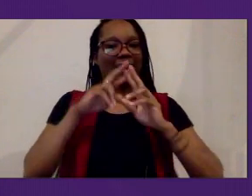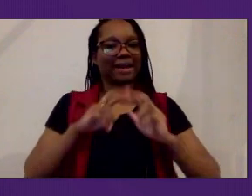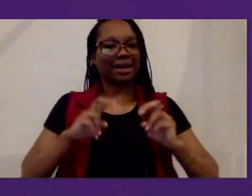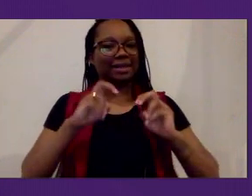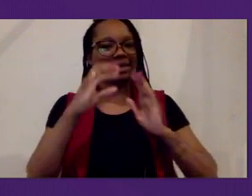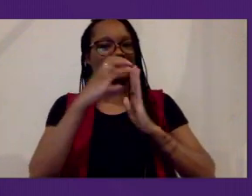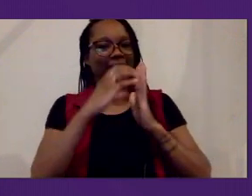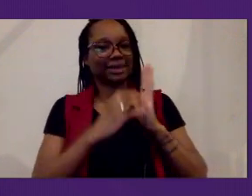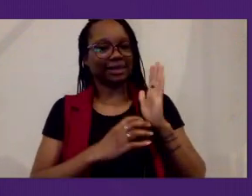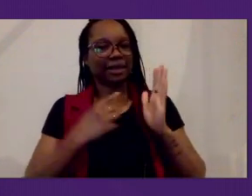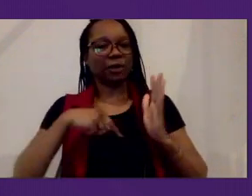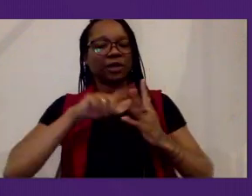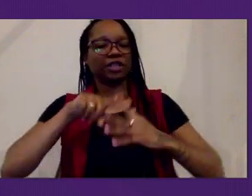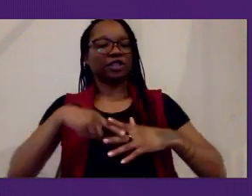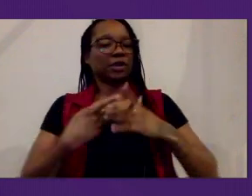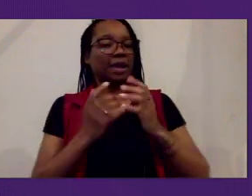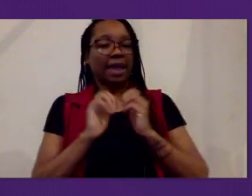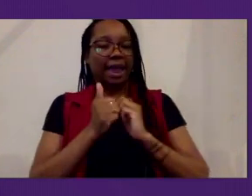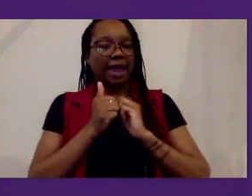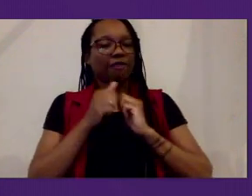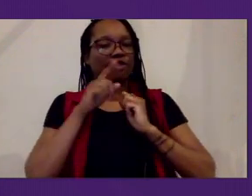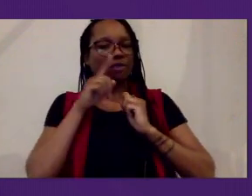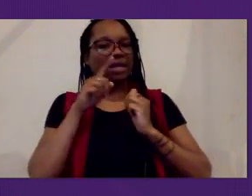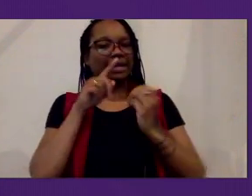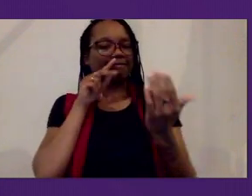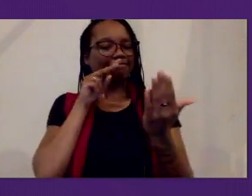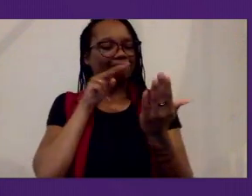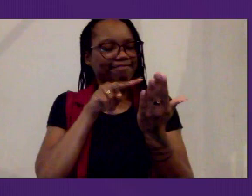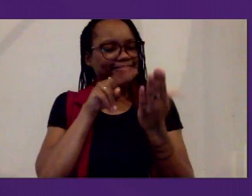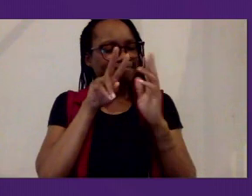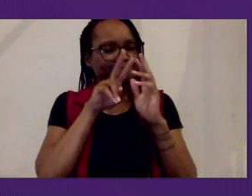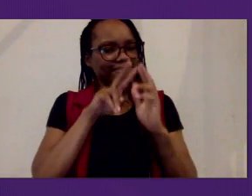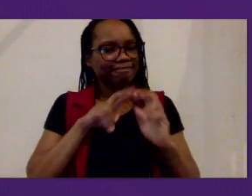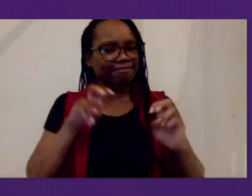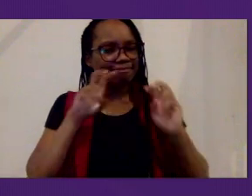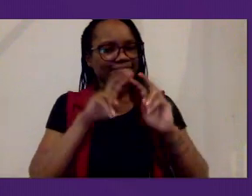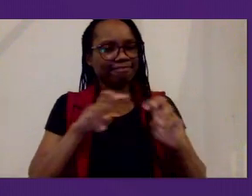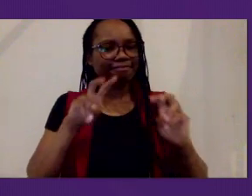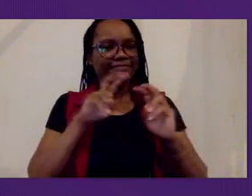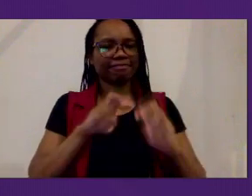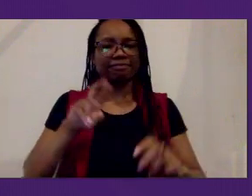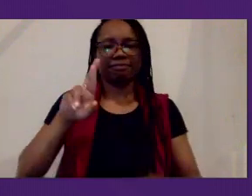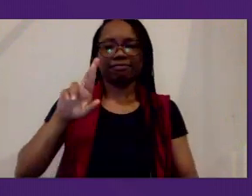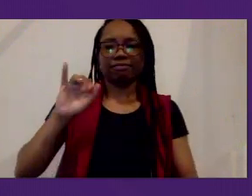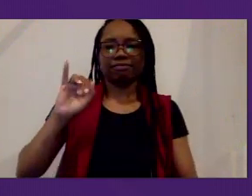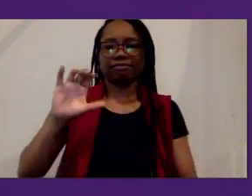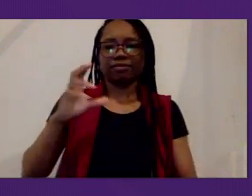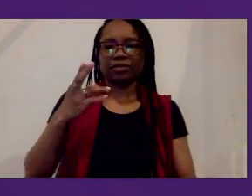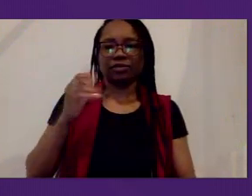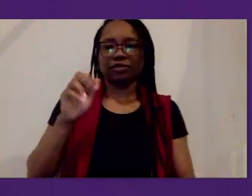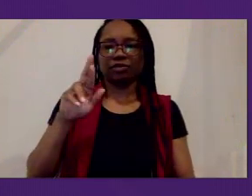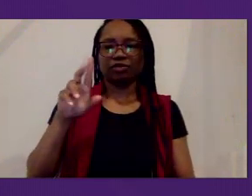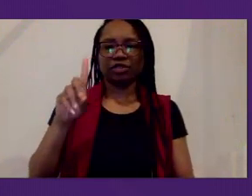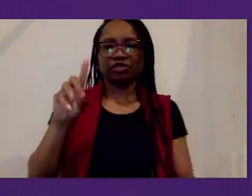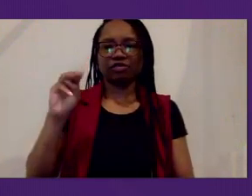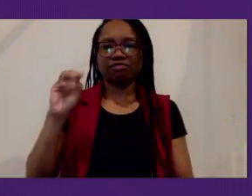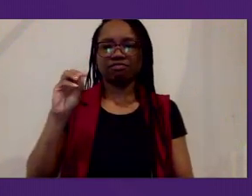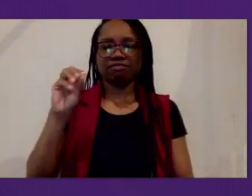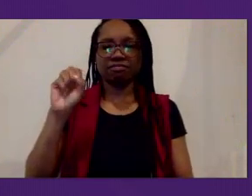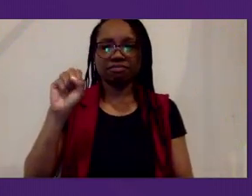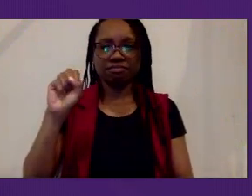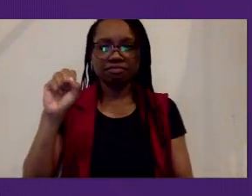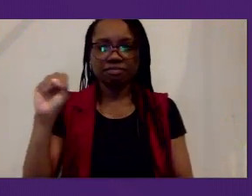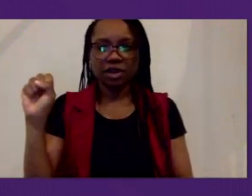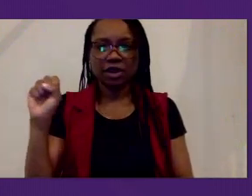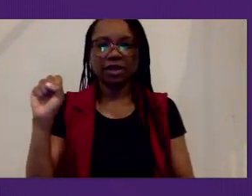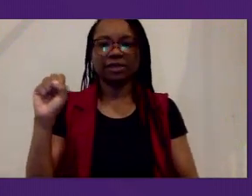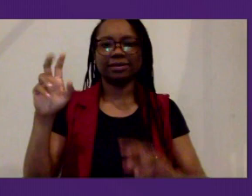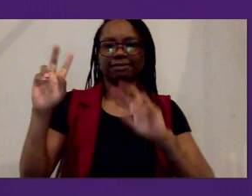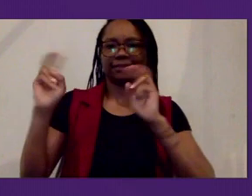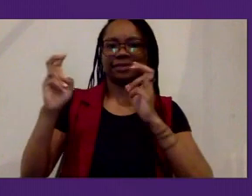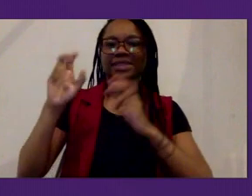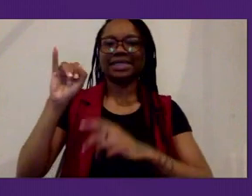looking at Richard Mosse's 'Incoming' exhibition. And we continued by close reading Warsan Shire's